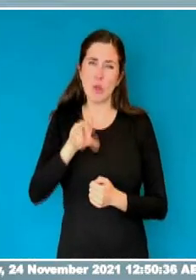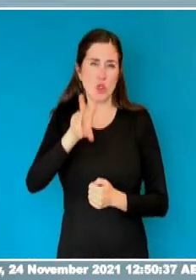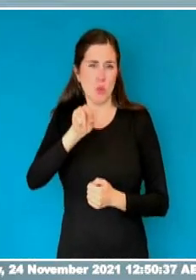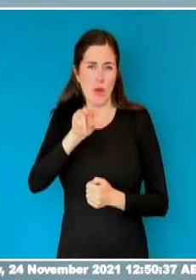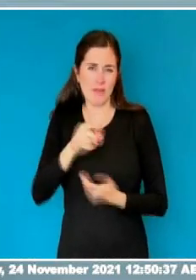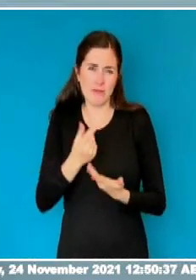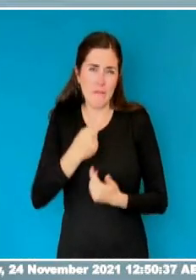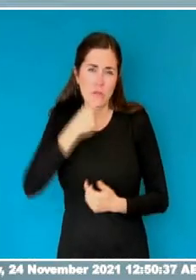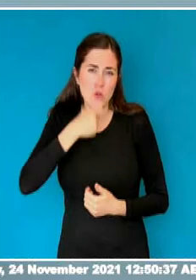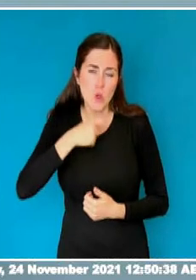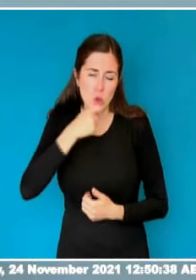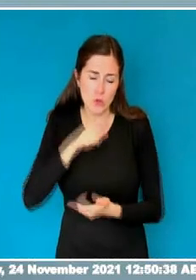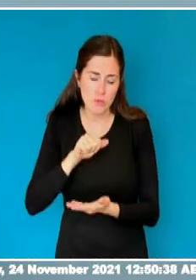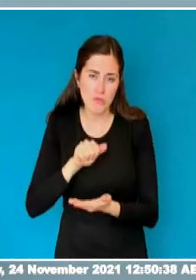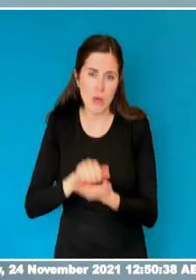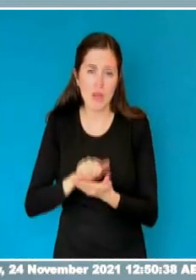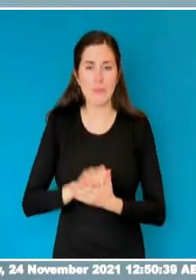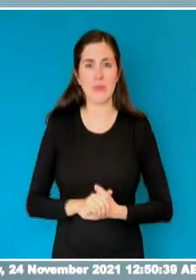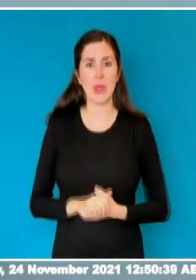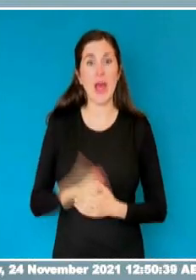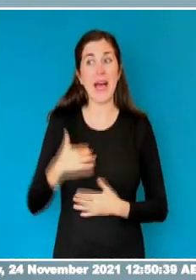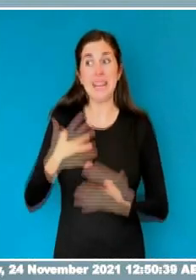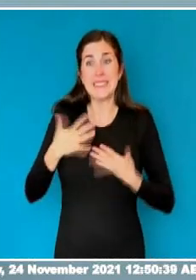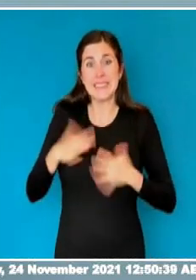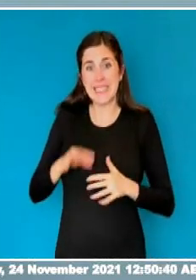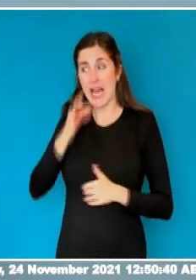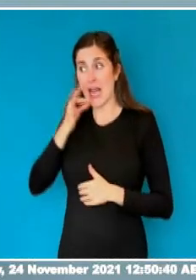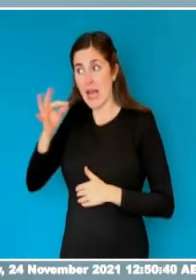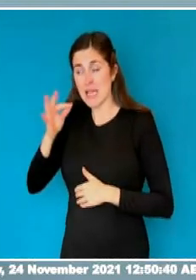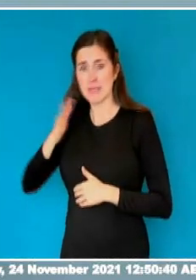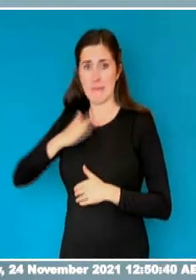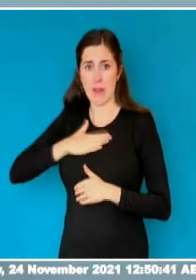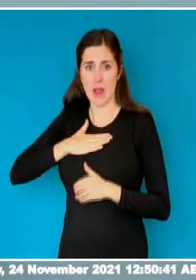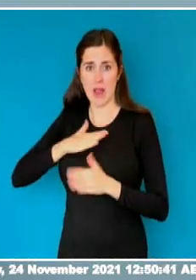One of the things that I've asked the team to look into along with those other couple of